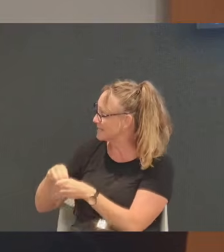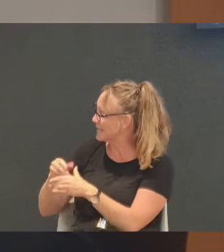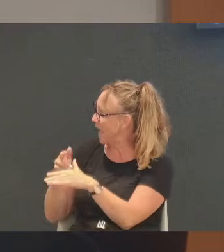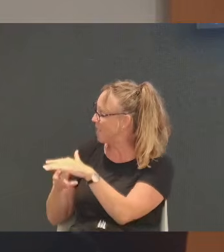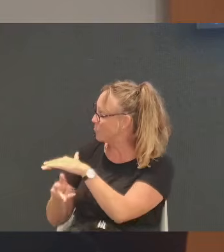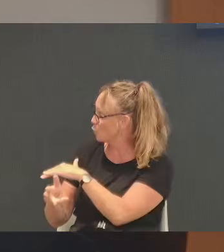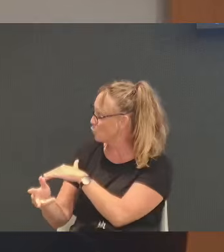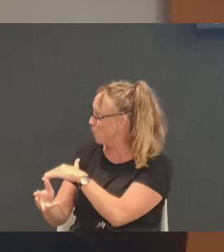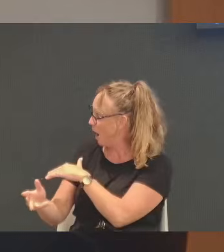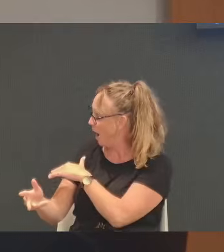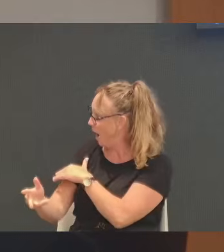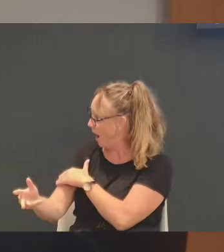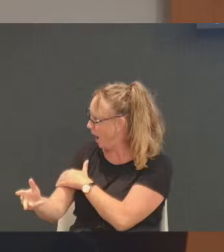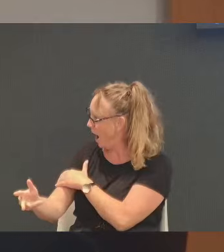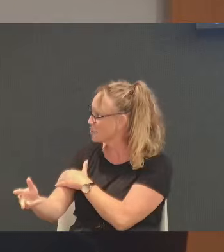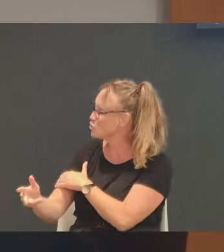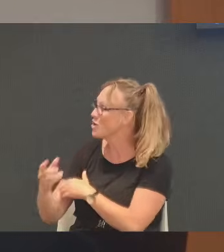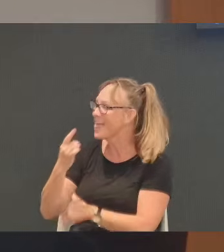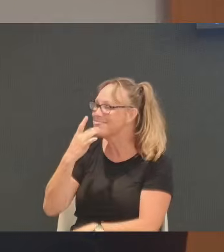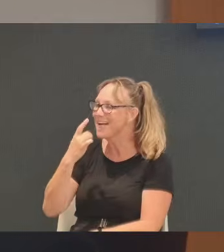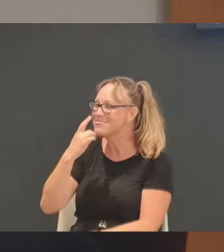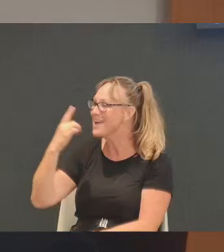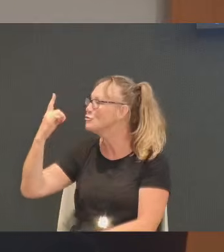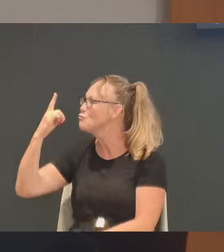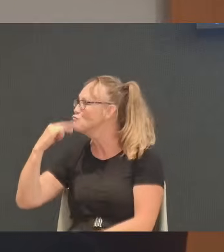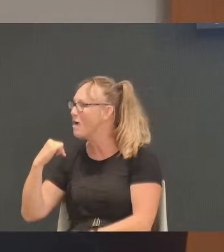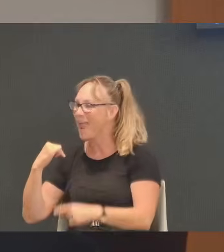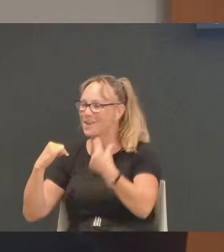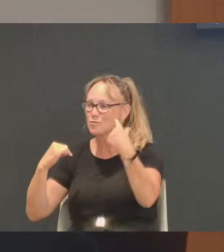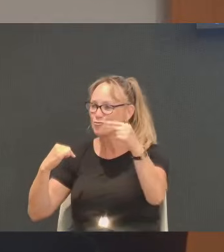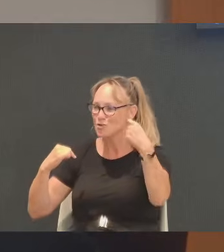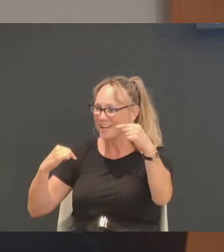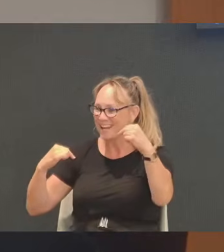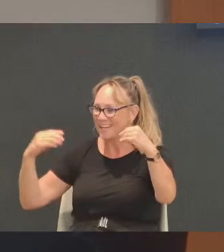relates to like the red, green, blue system, that type of thing. But the but we'll get back to you